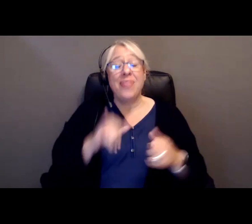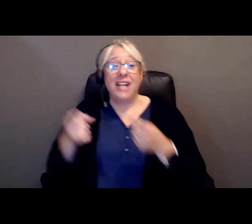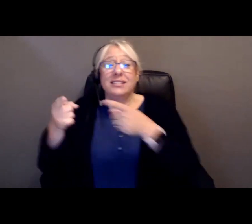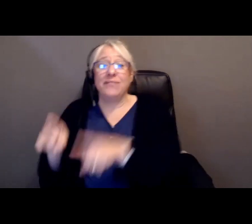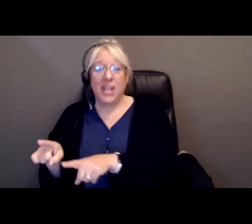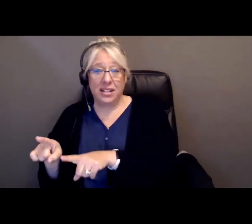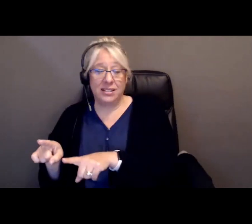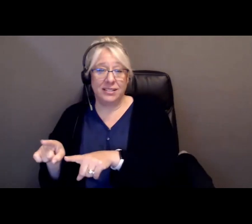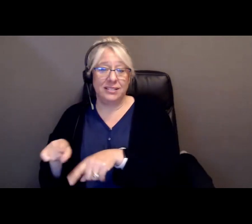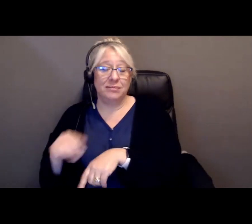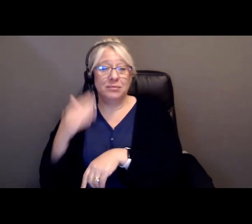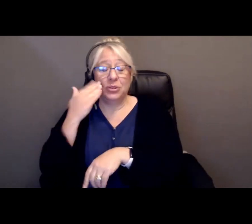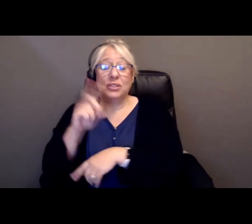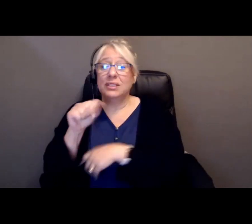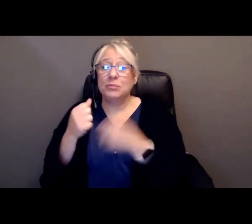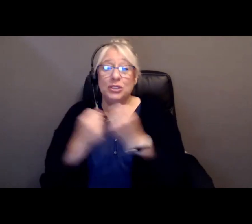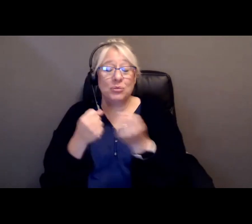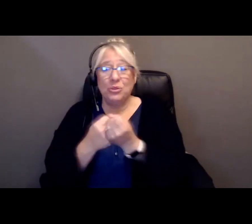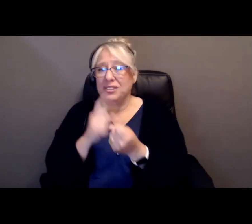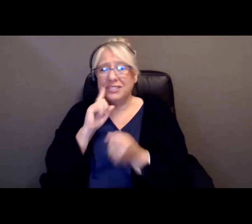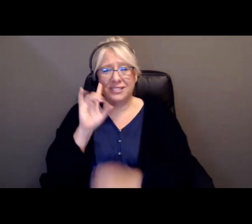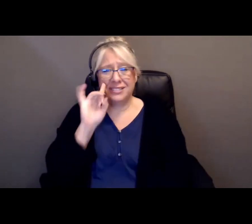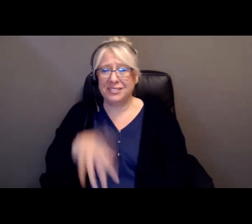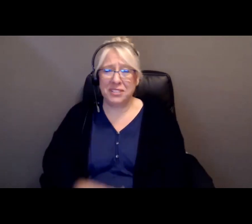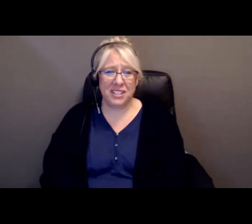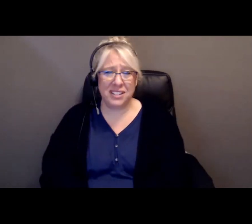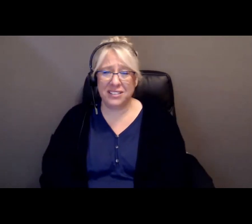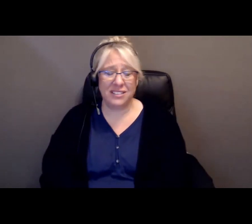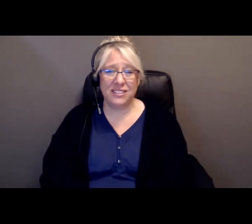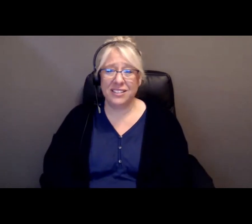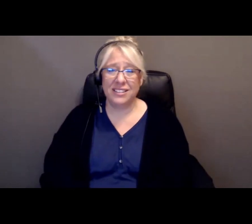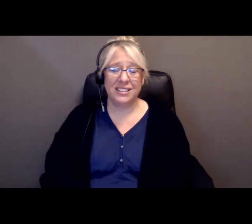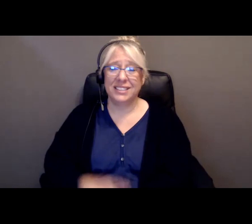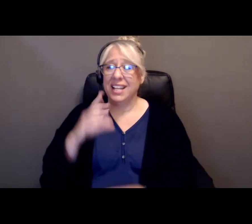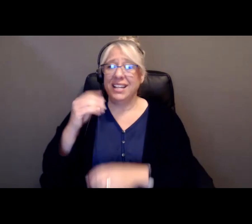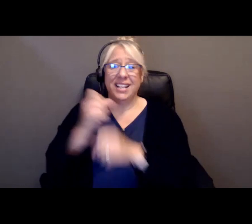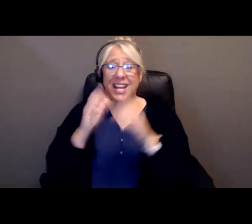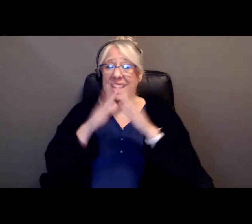disability supports are pathetic. And getting housing in Toronto that's affordable for anybody